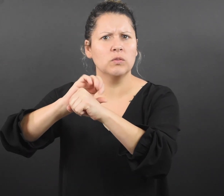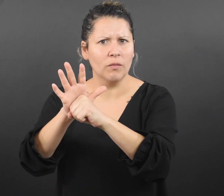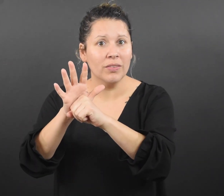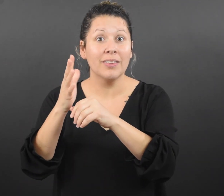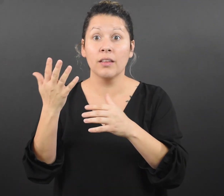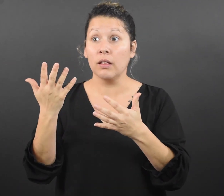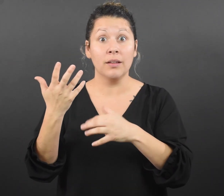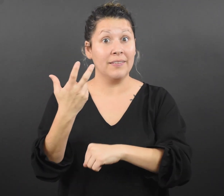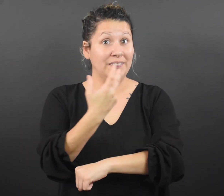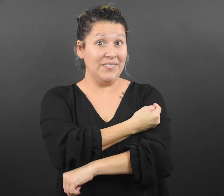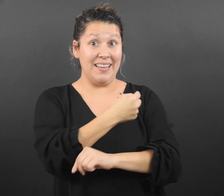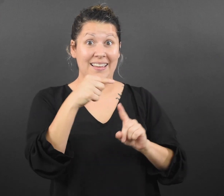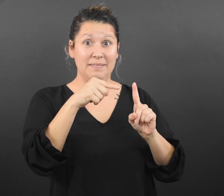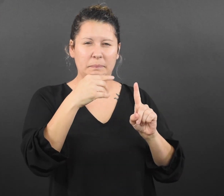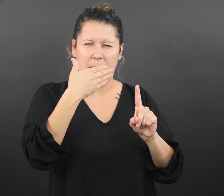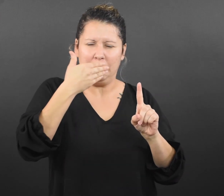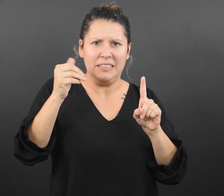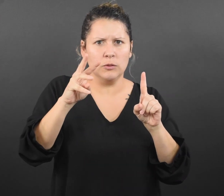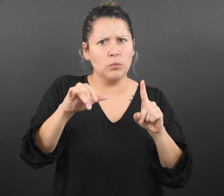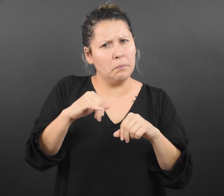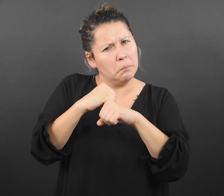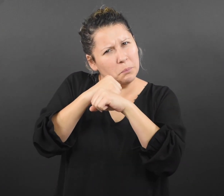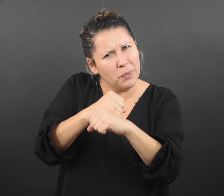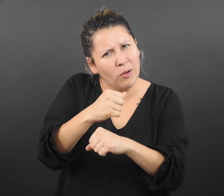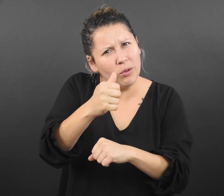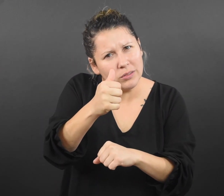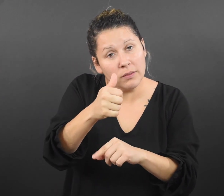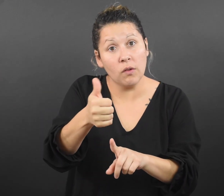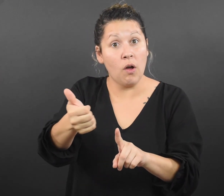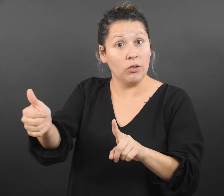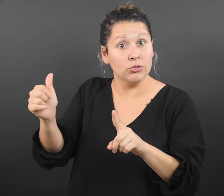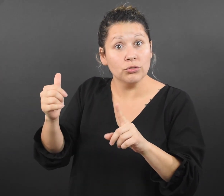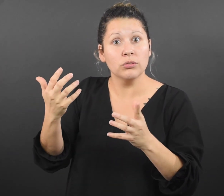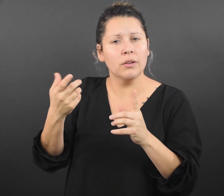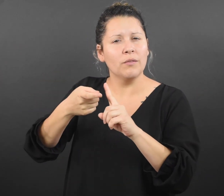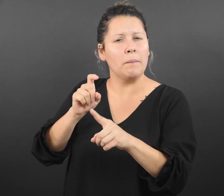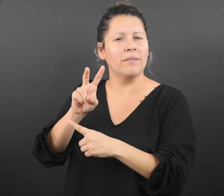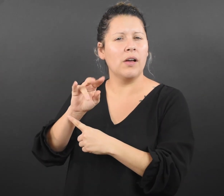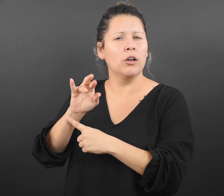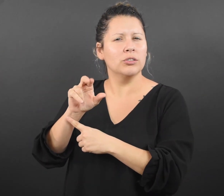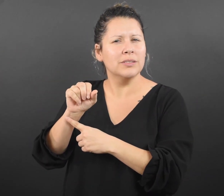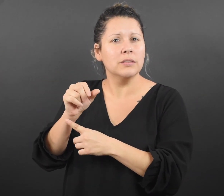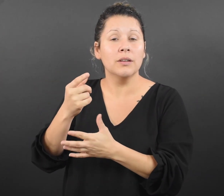best way to protect yourself and others from the virus, and treatments like monoclonal antibodies